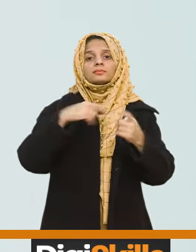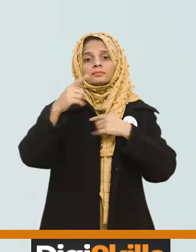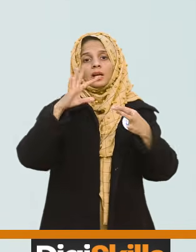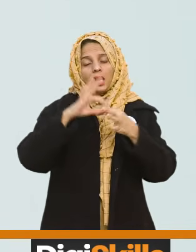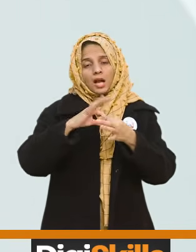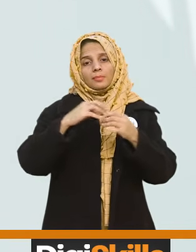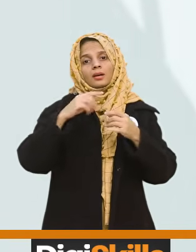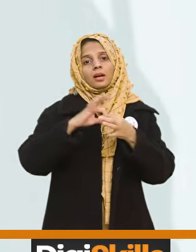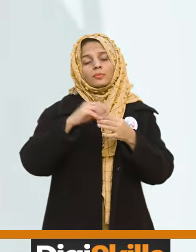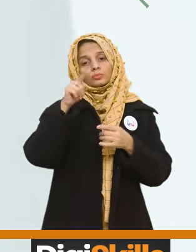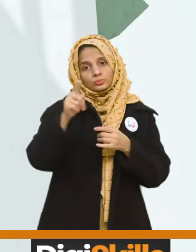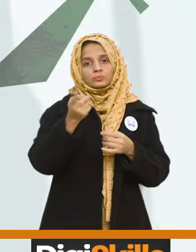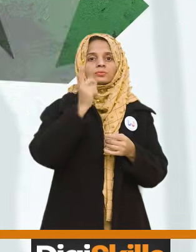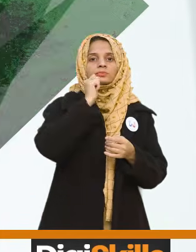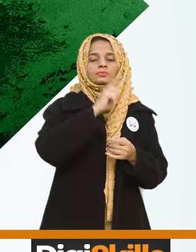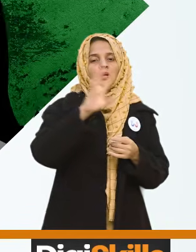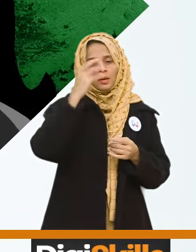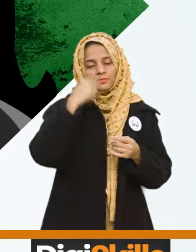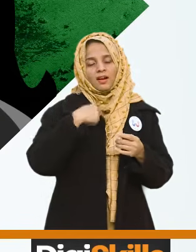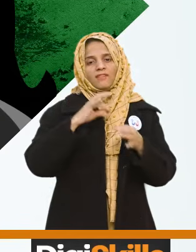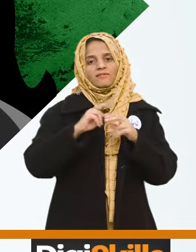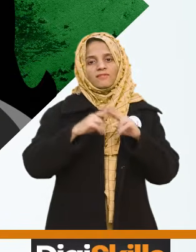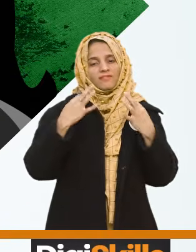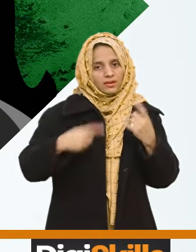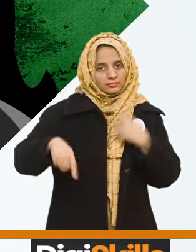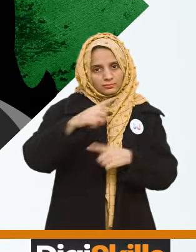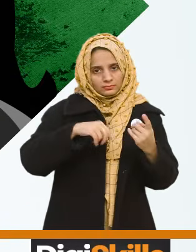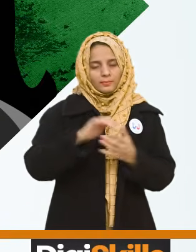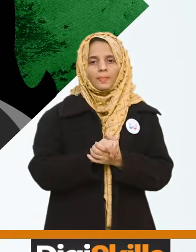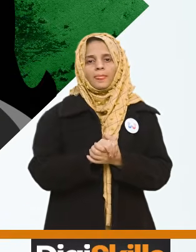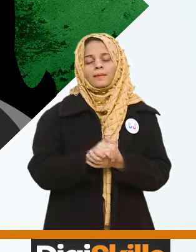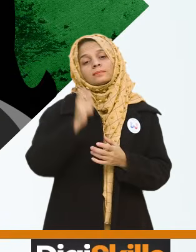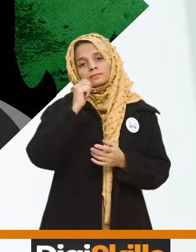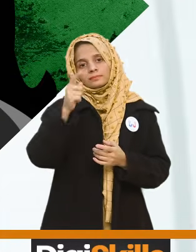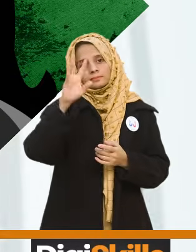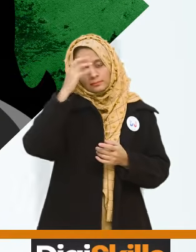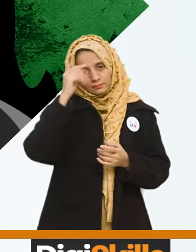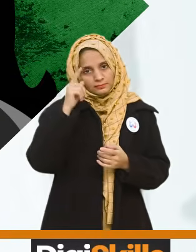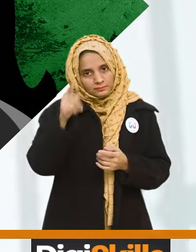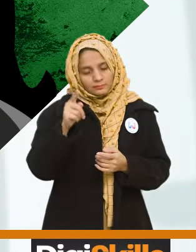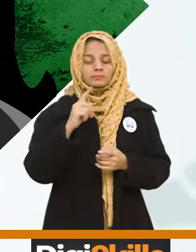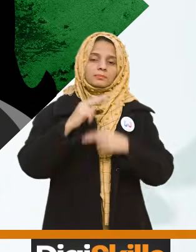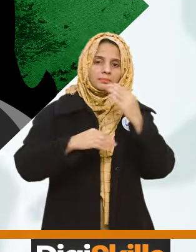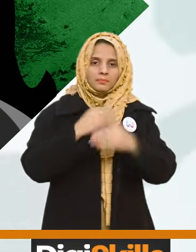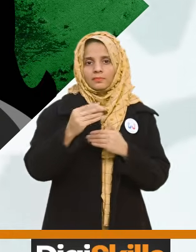It is binding between you as a freelancer, the employer as the client, and the freelance